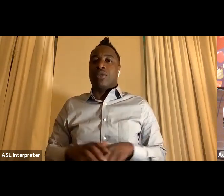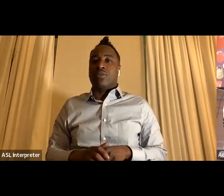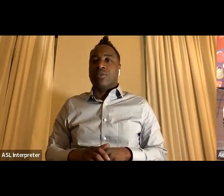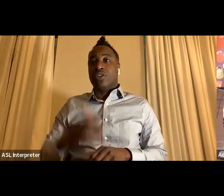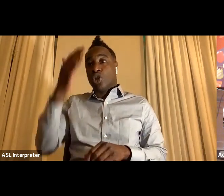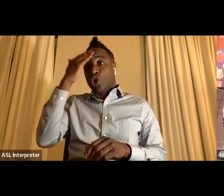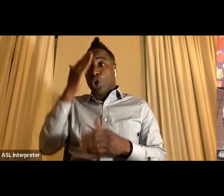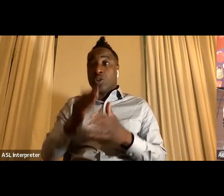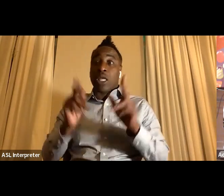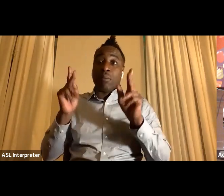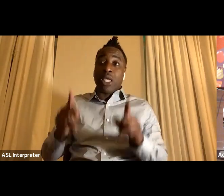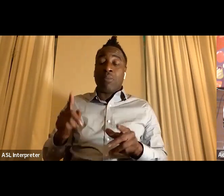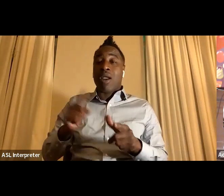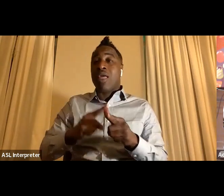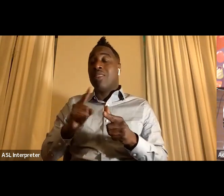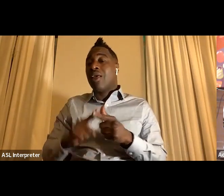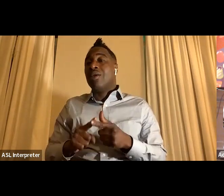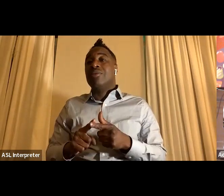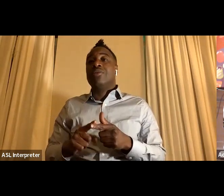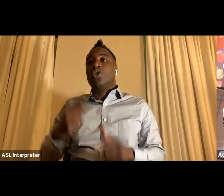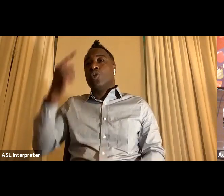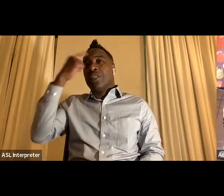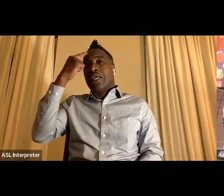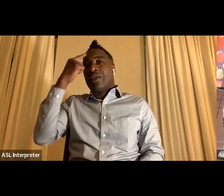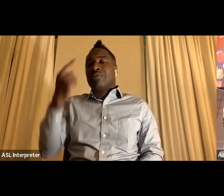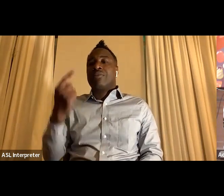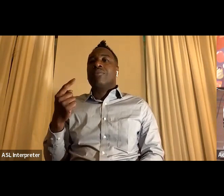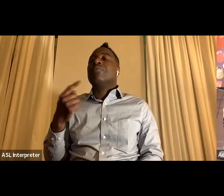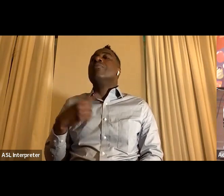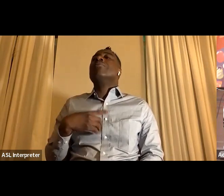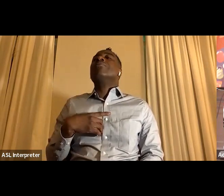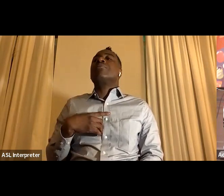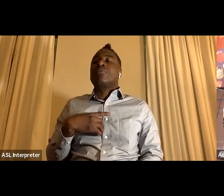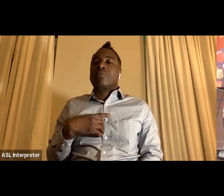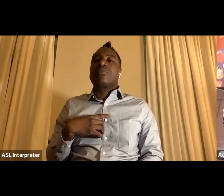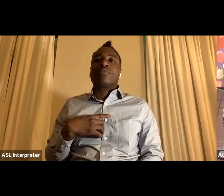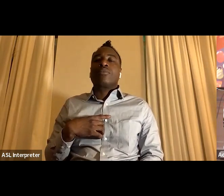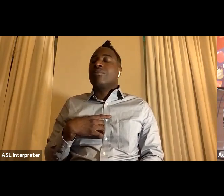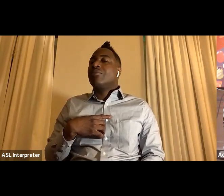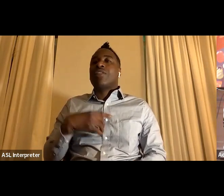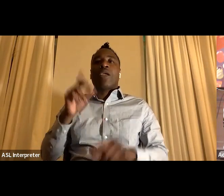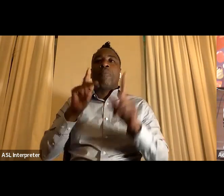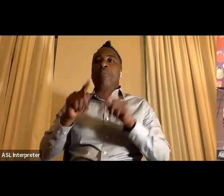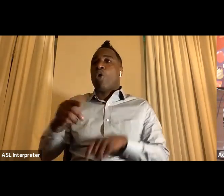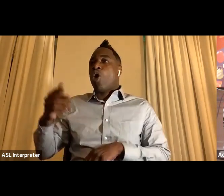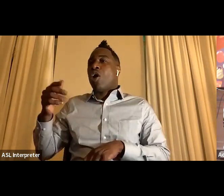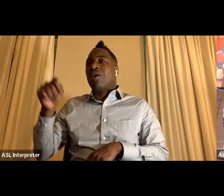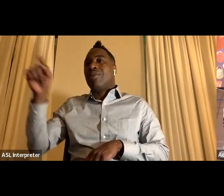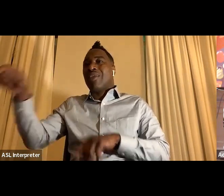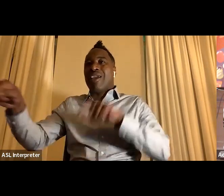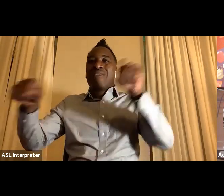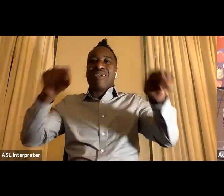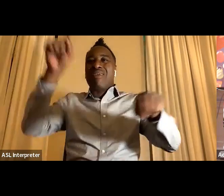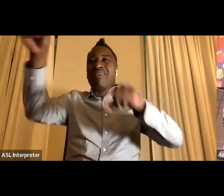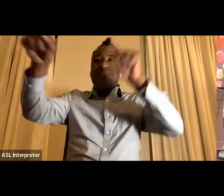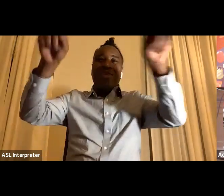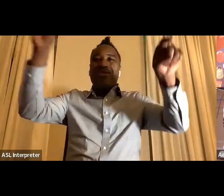and then you think is spread out all over the place and then it's like, no, you're like, you're right in the middle of like something like